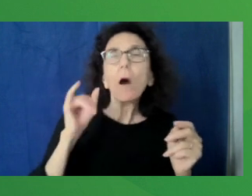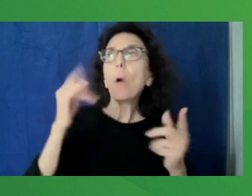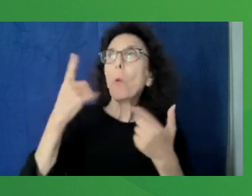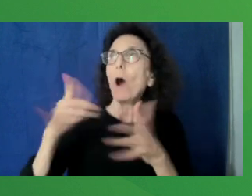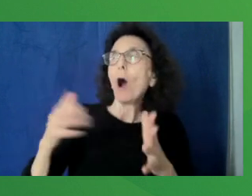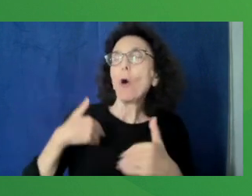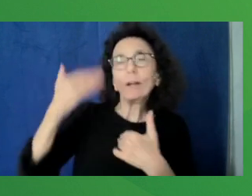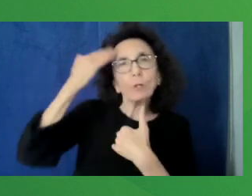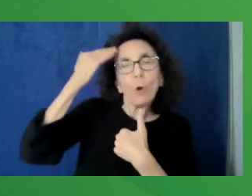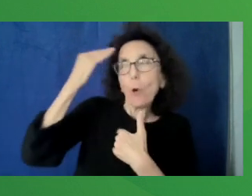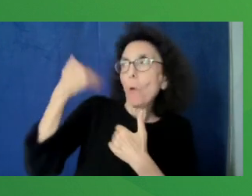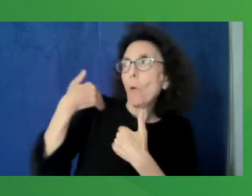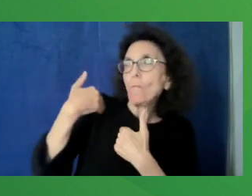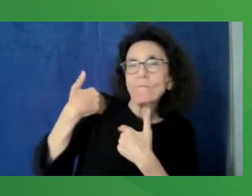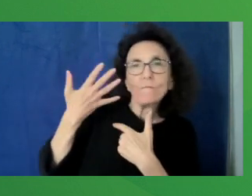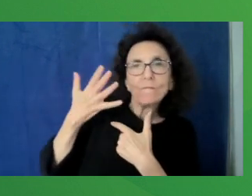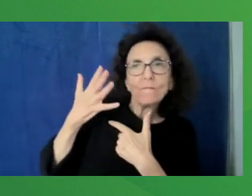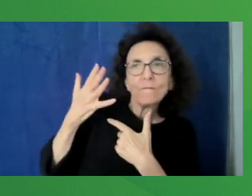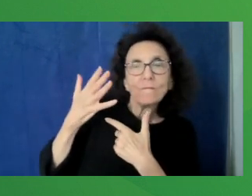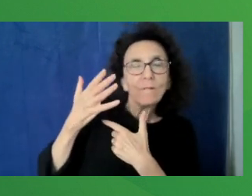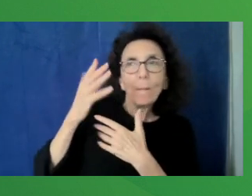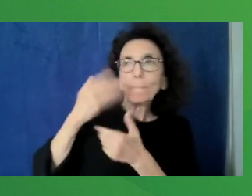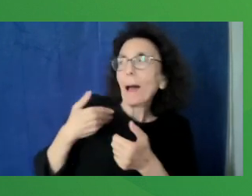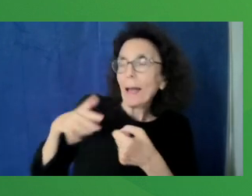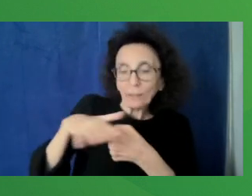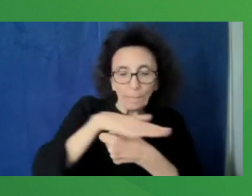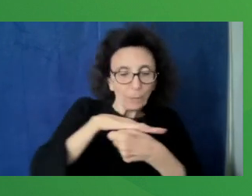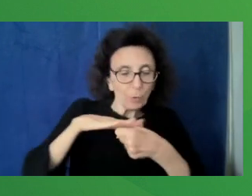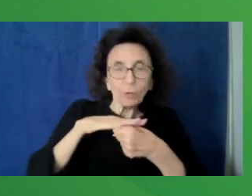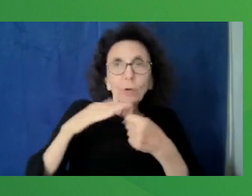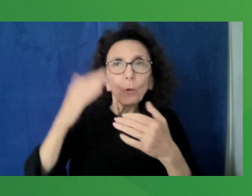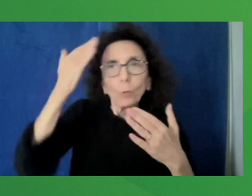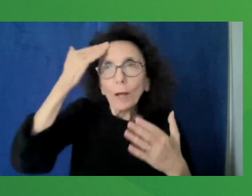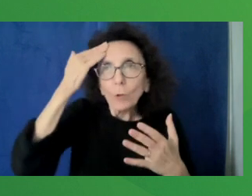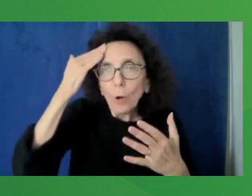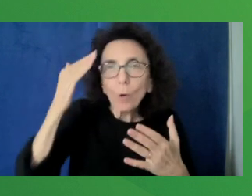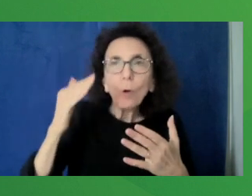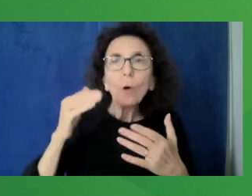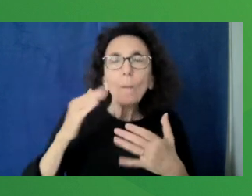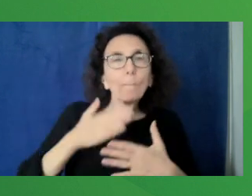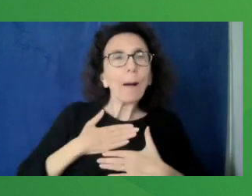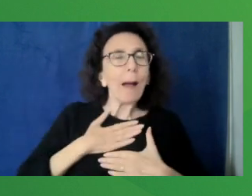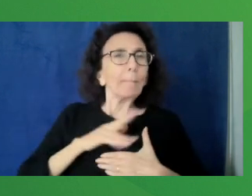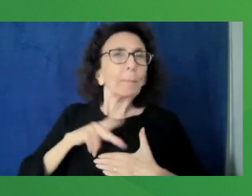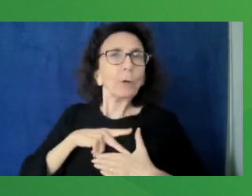know? What's their community context? How do they have a personal connection with the issues?